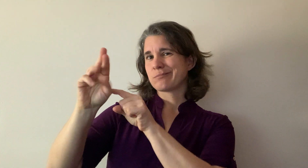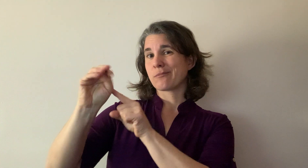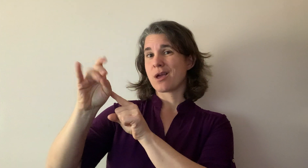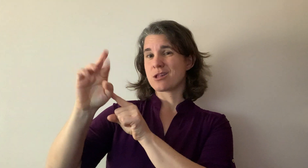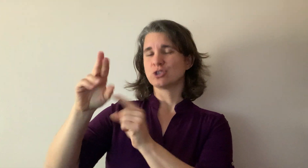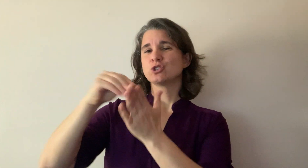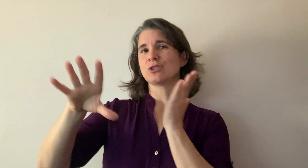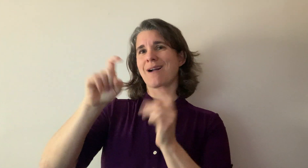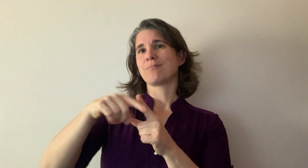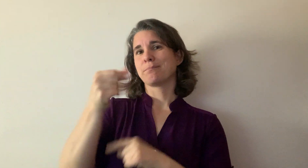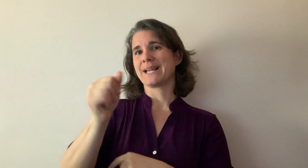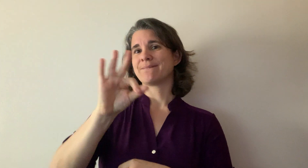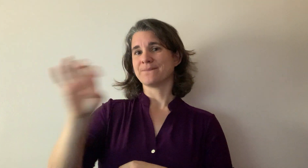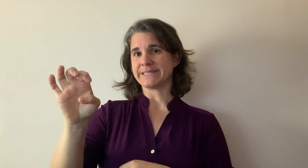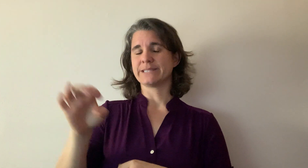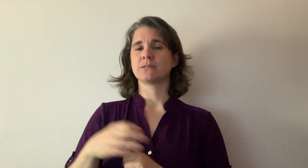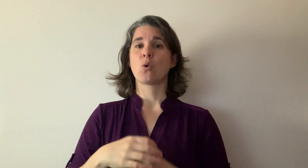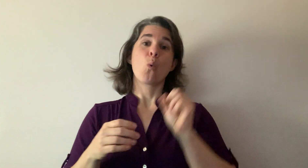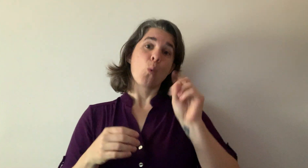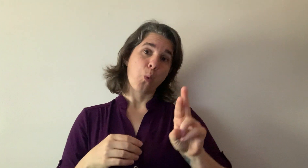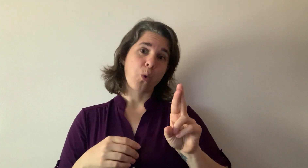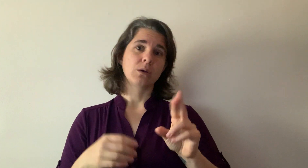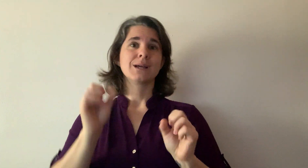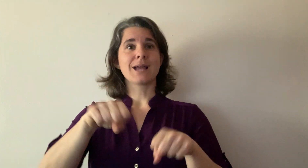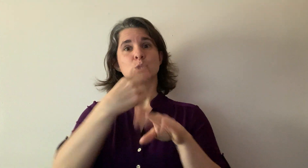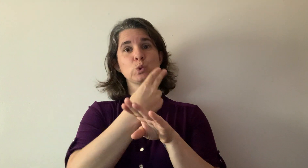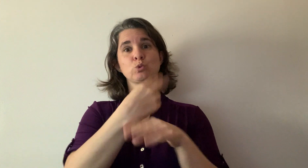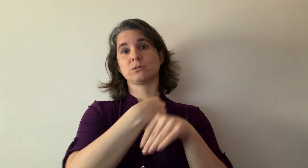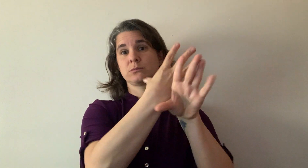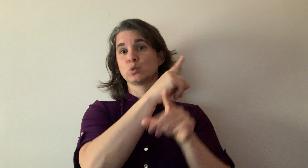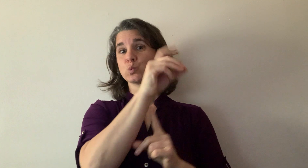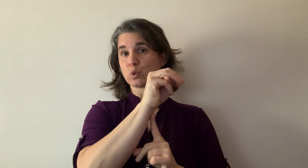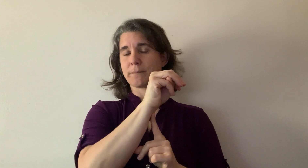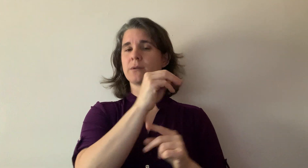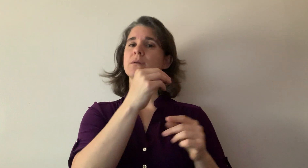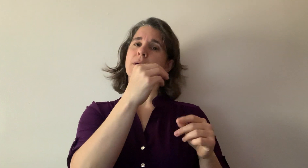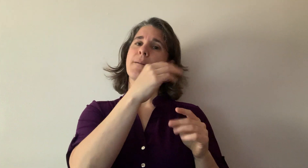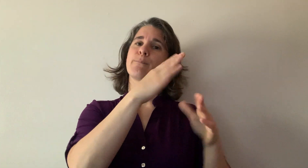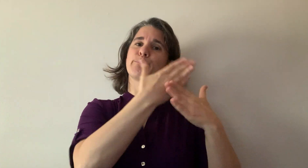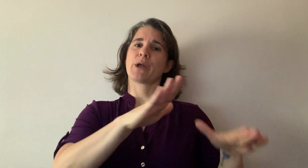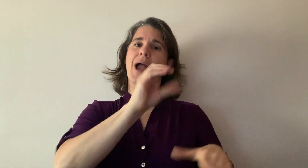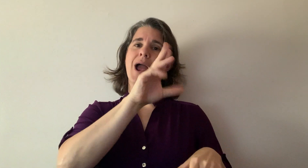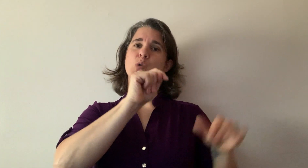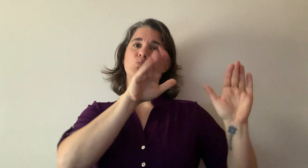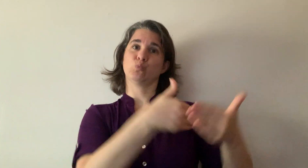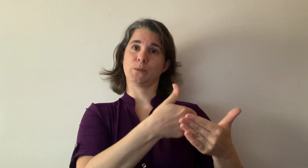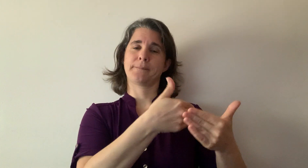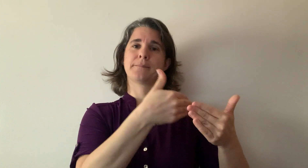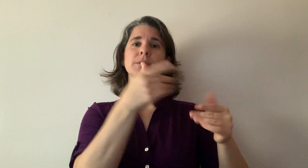have to pay a fee for Monitor) or having the students on Zoom in breakout rooms so you